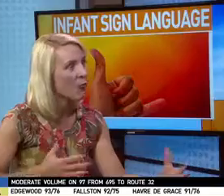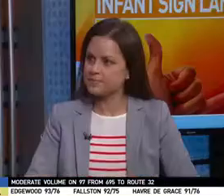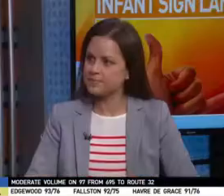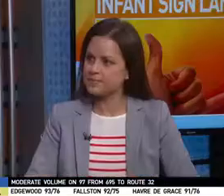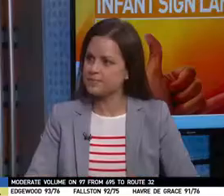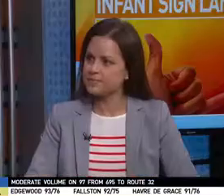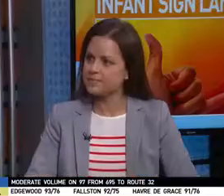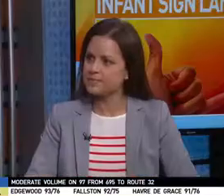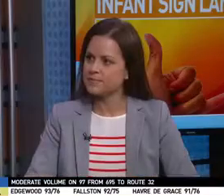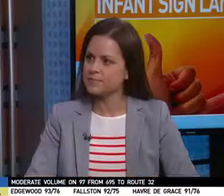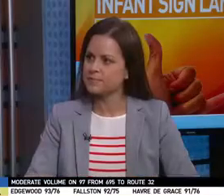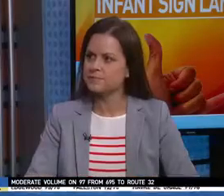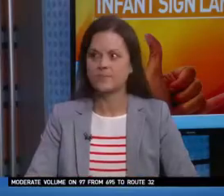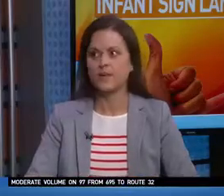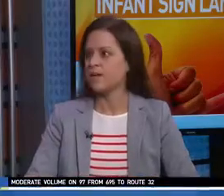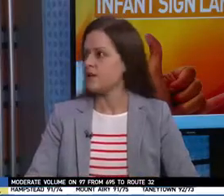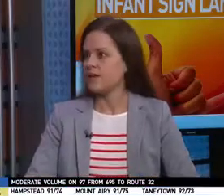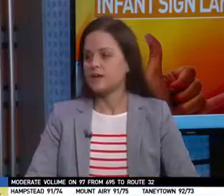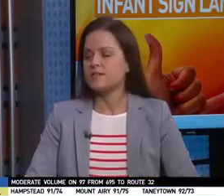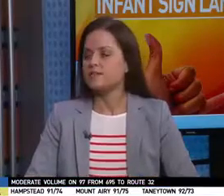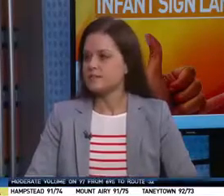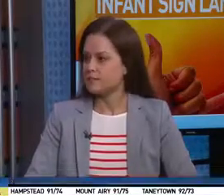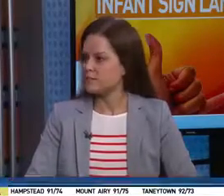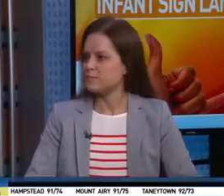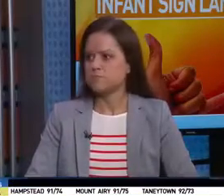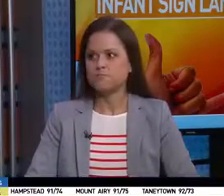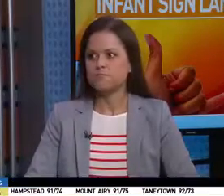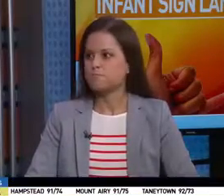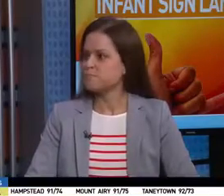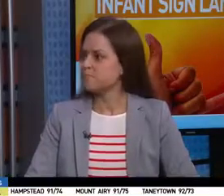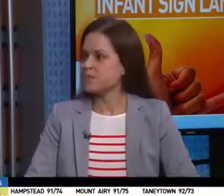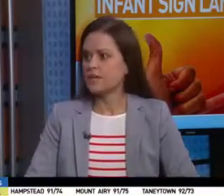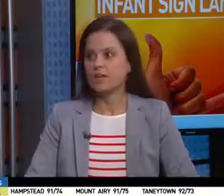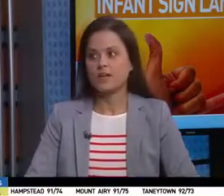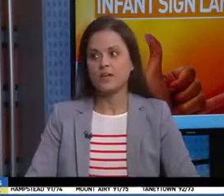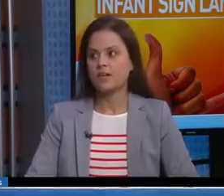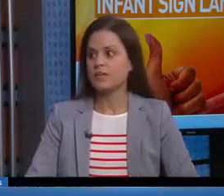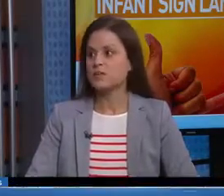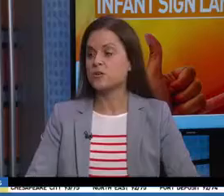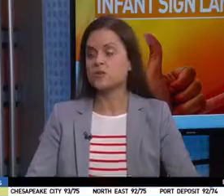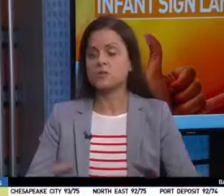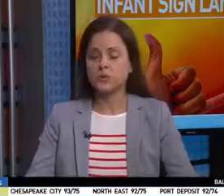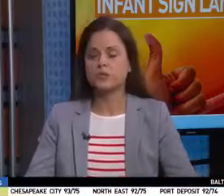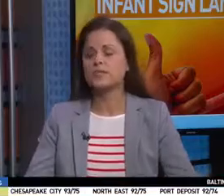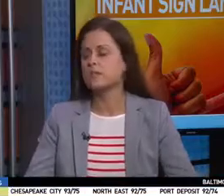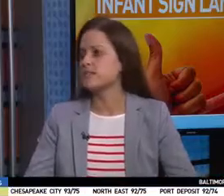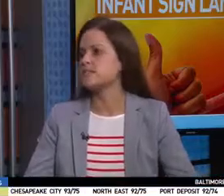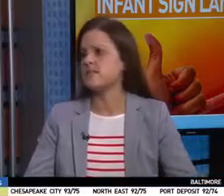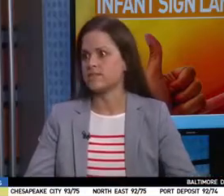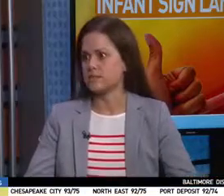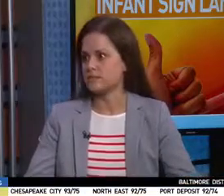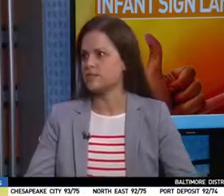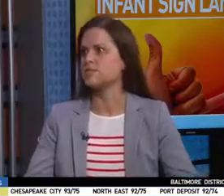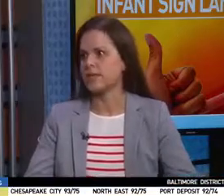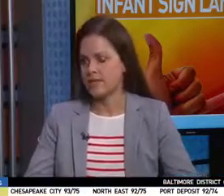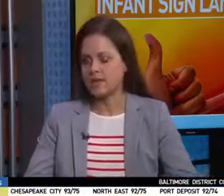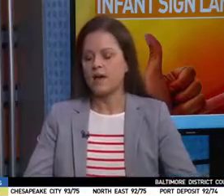At what point is she too old now. She's 10 month. What age do you want to start teaching these skills? So it's important to know that it's never too late.